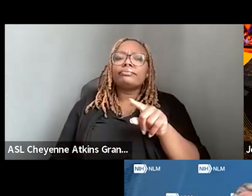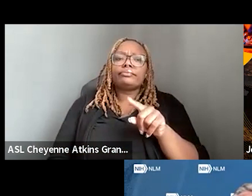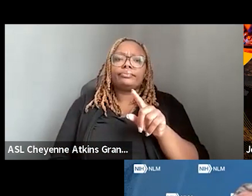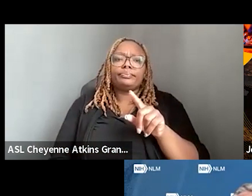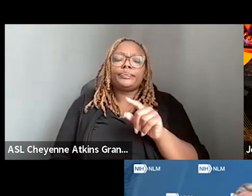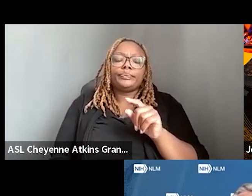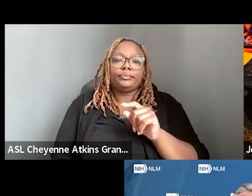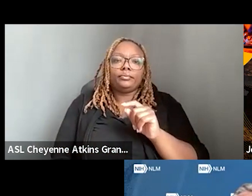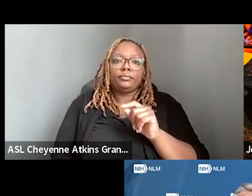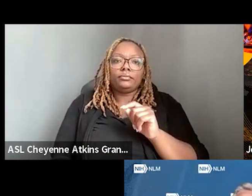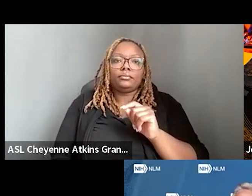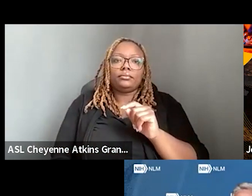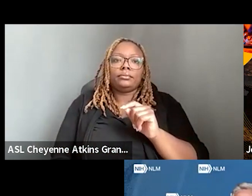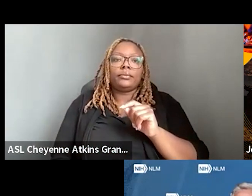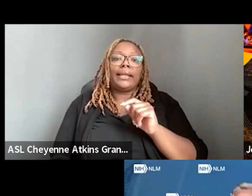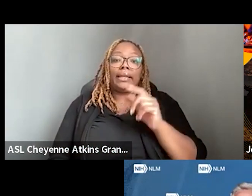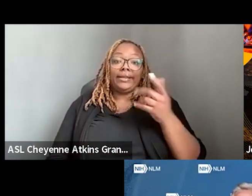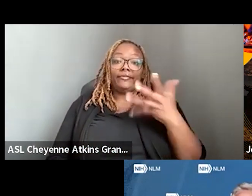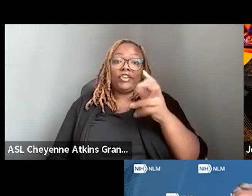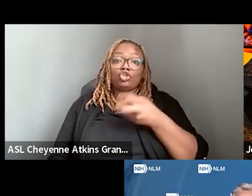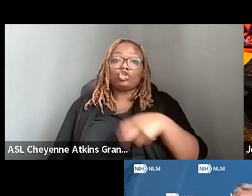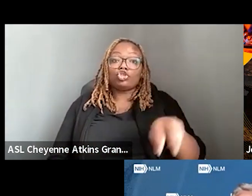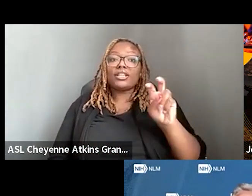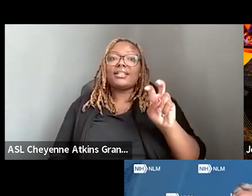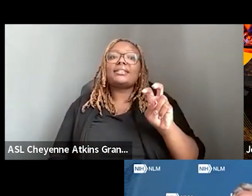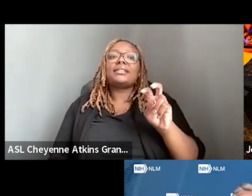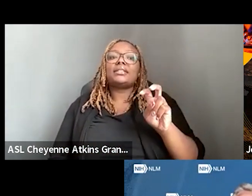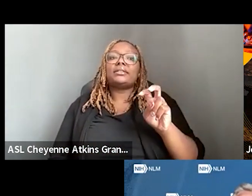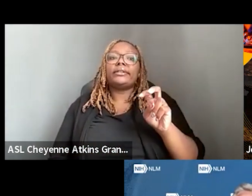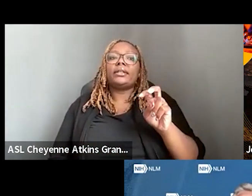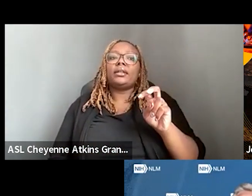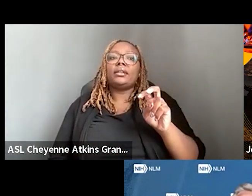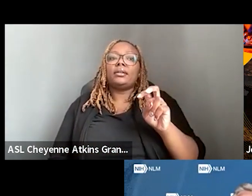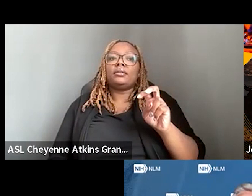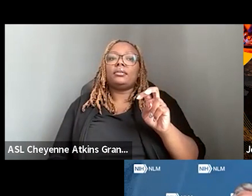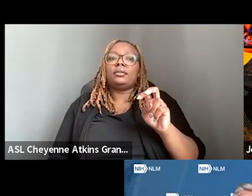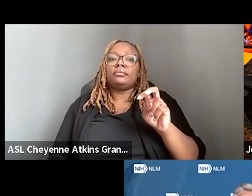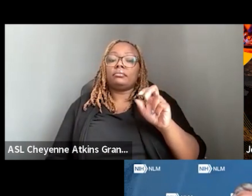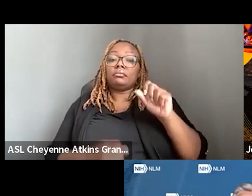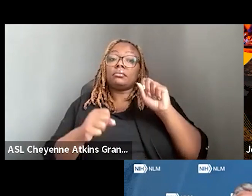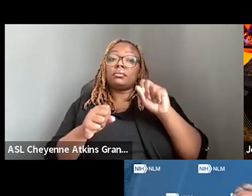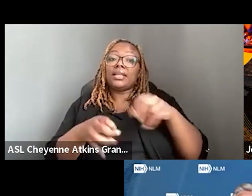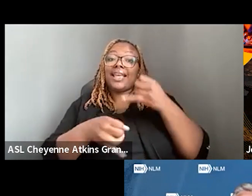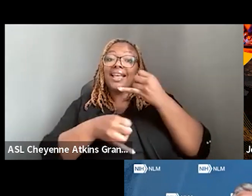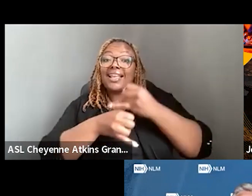so, after the transition, how -- is there a way for institutions, faculty administrators